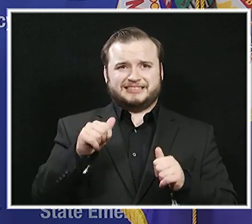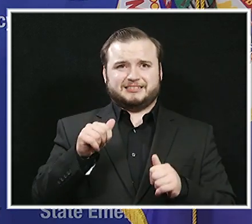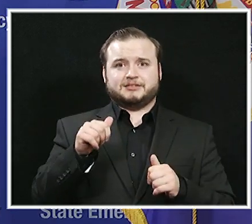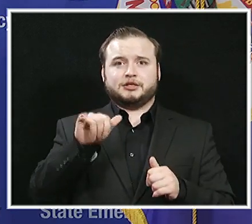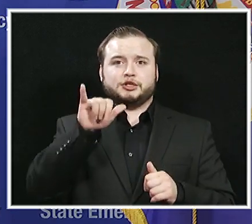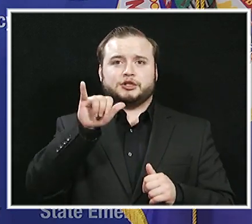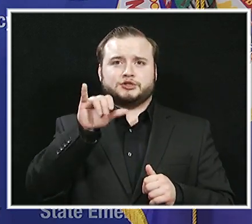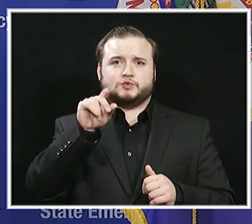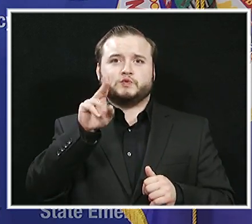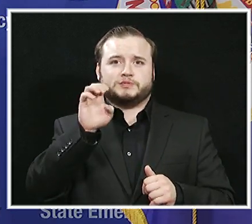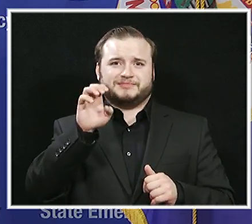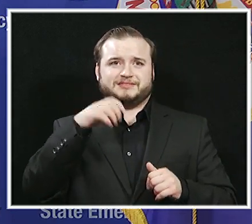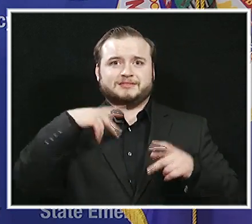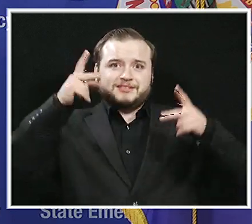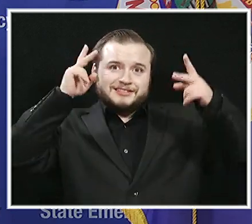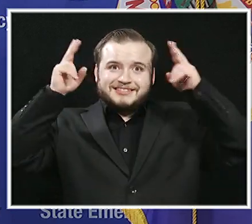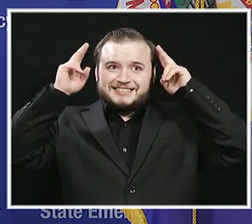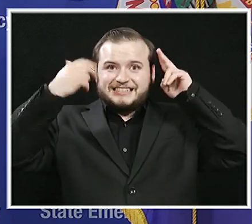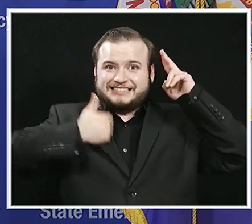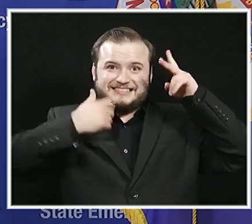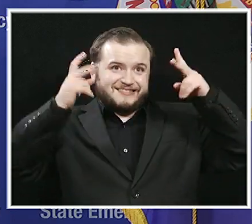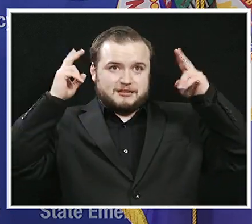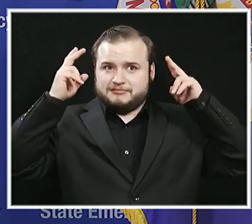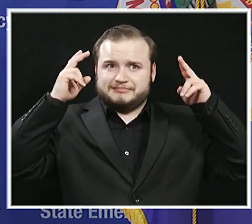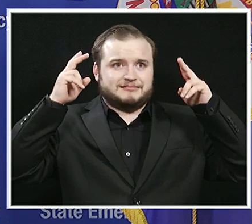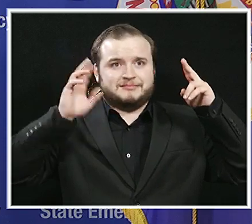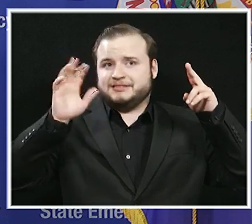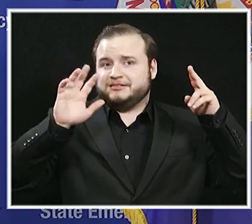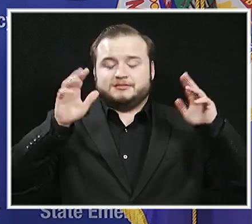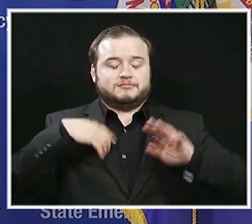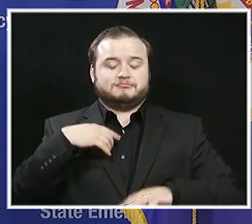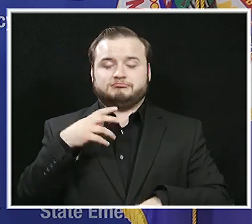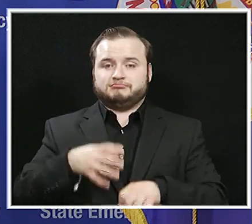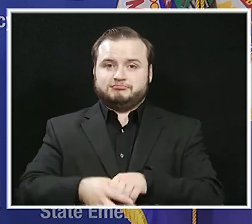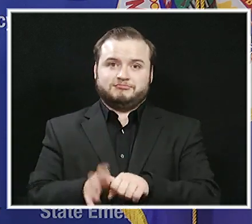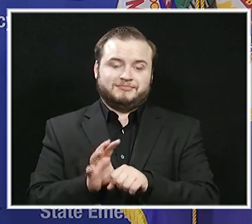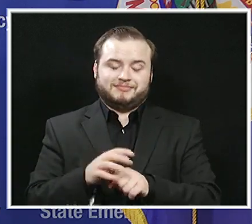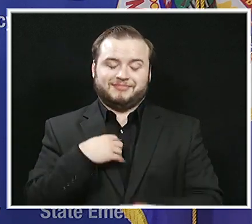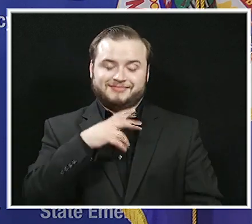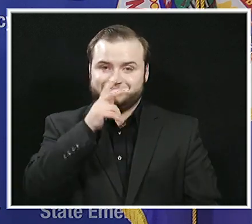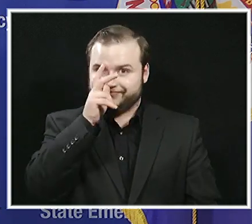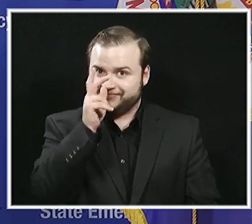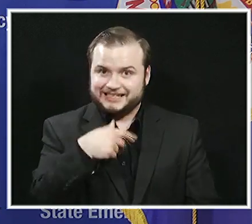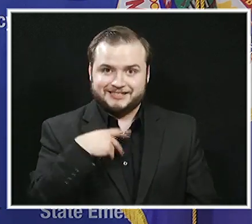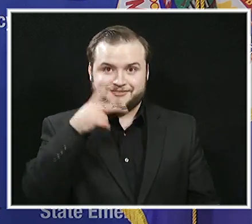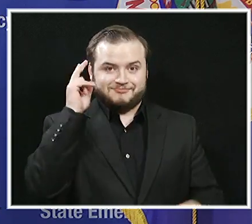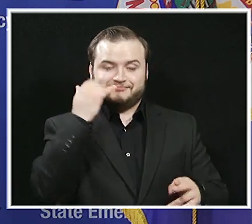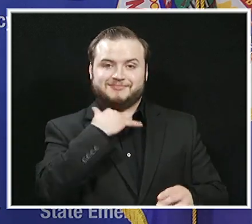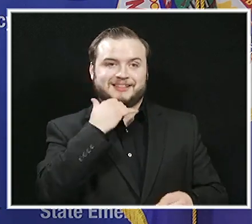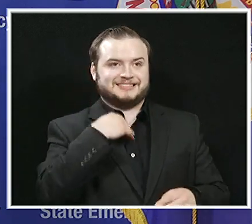Surprising, there's, I tried the YouTube video on the haircuts, I am not recommending it, it didn't get a star, as you can see, but I tried.